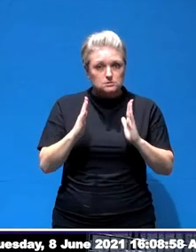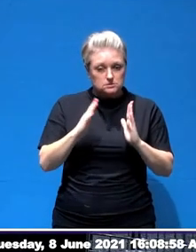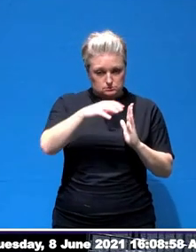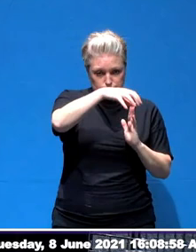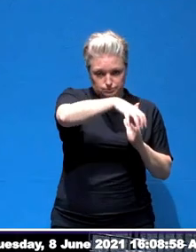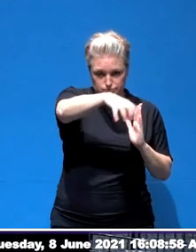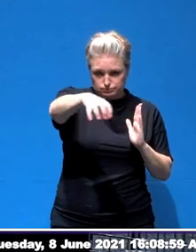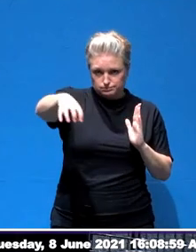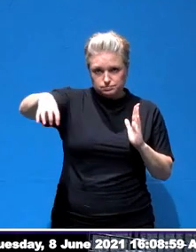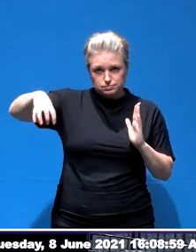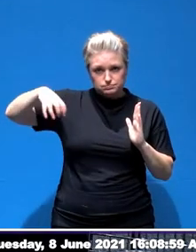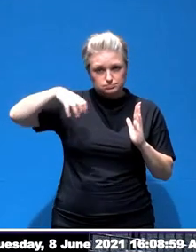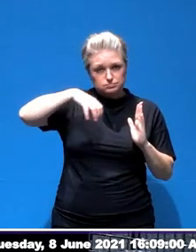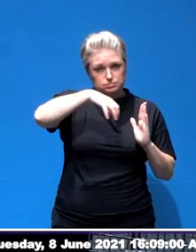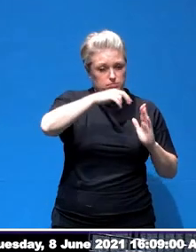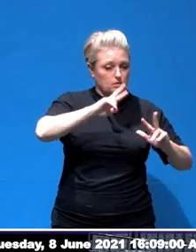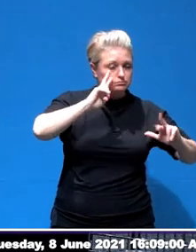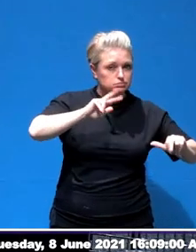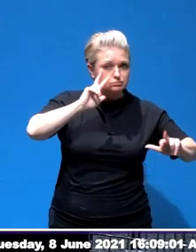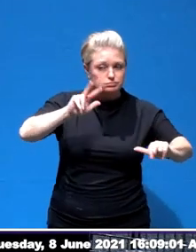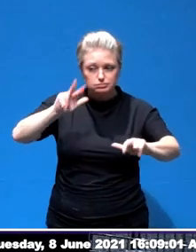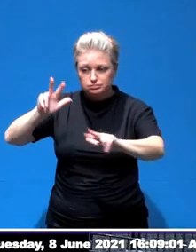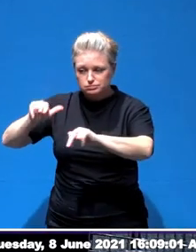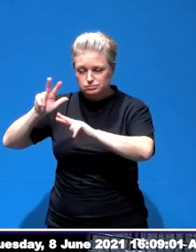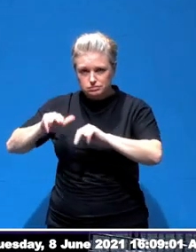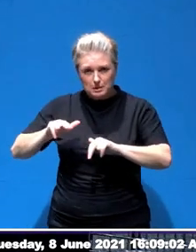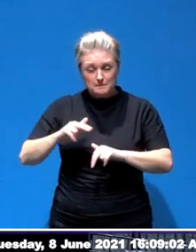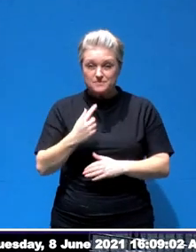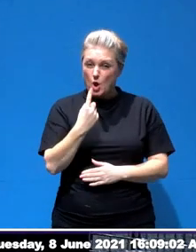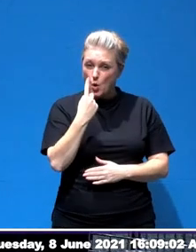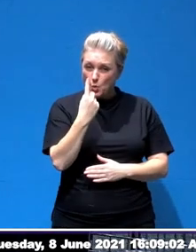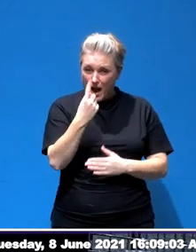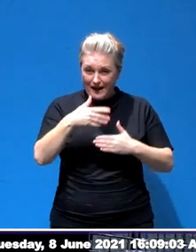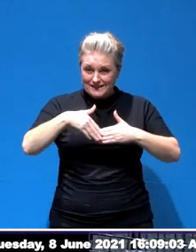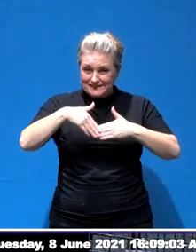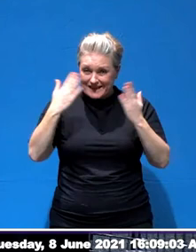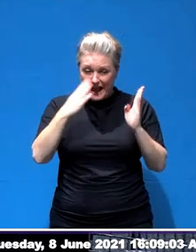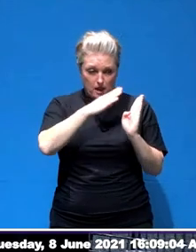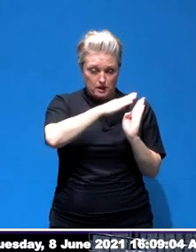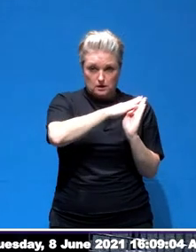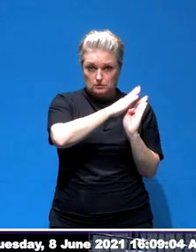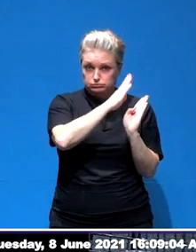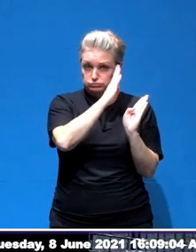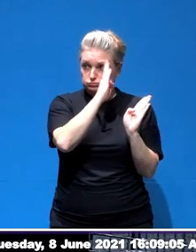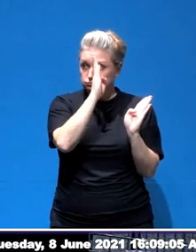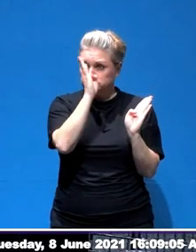one day a month you set aside to visit houses that you can see for yourself, as you described with N Street.